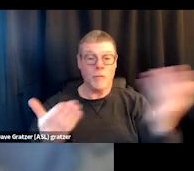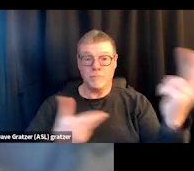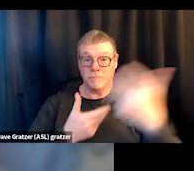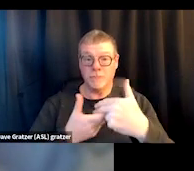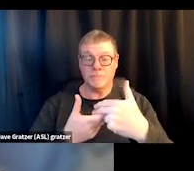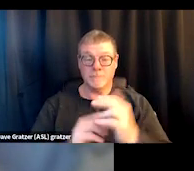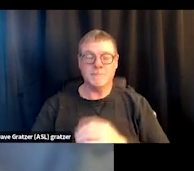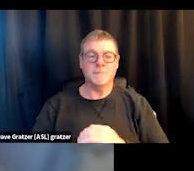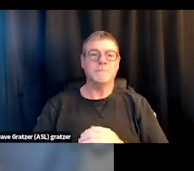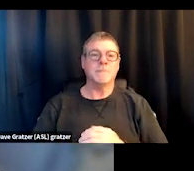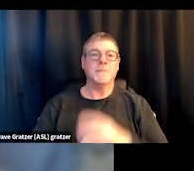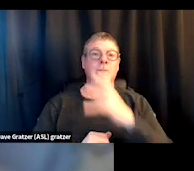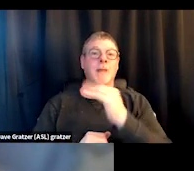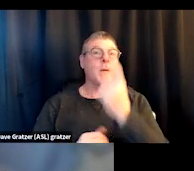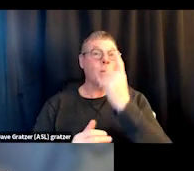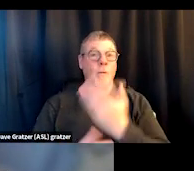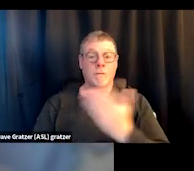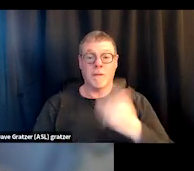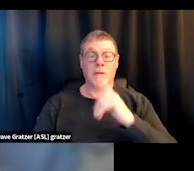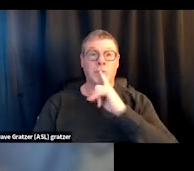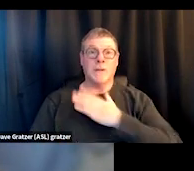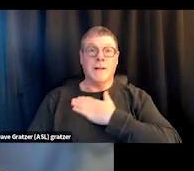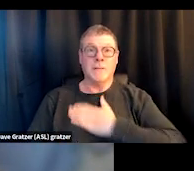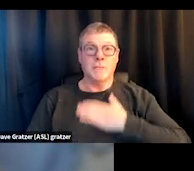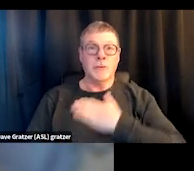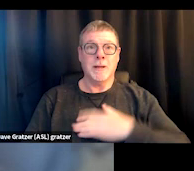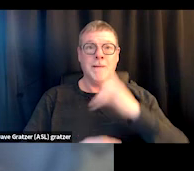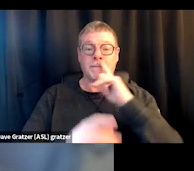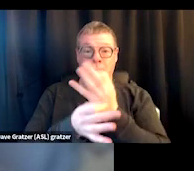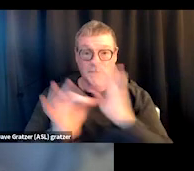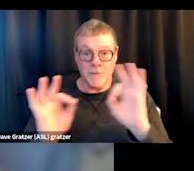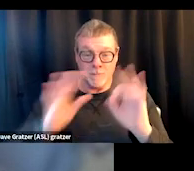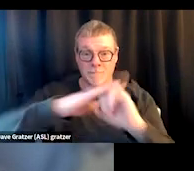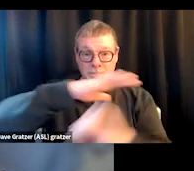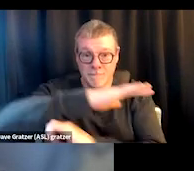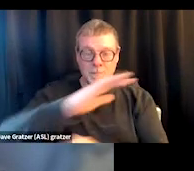One of the things that I really appreciate about Foundations To Freedom is it really operates